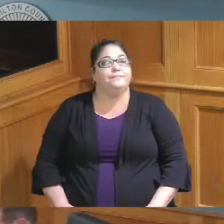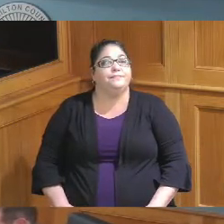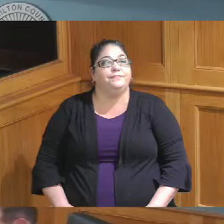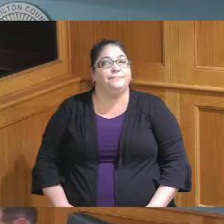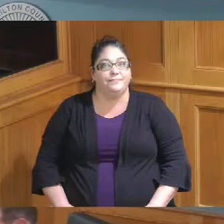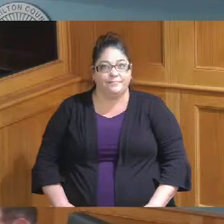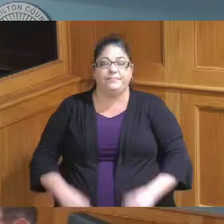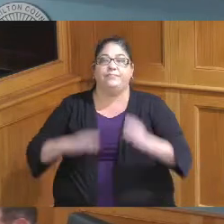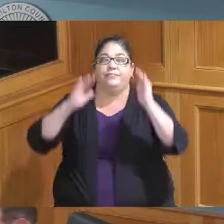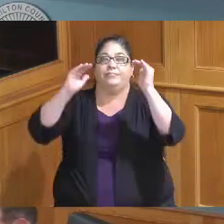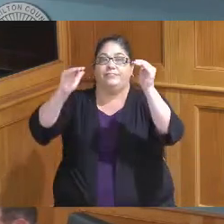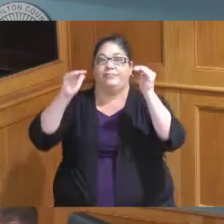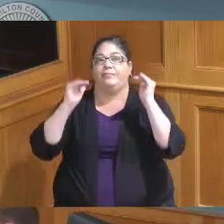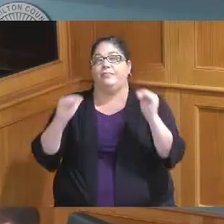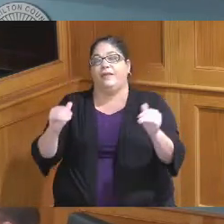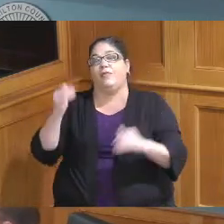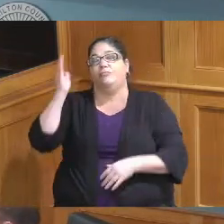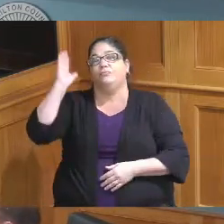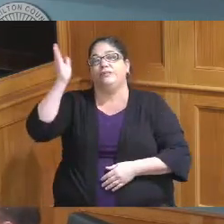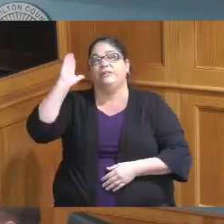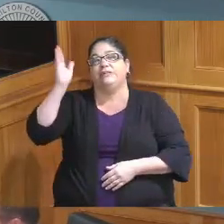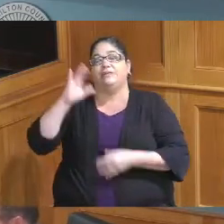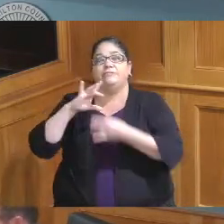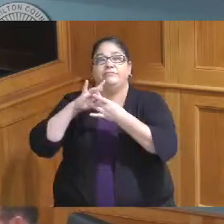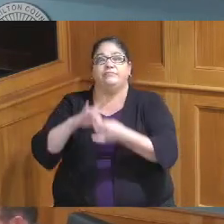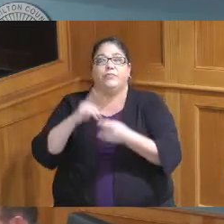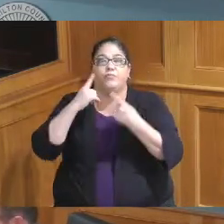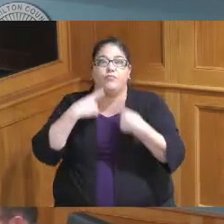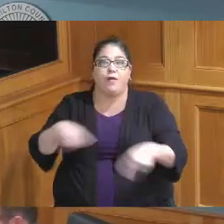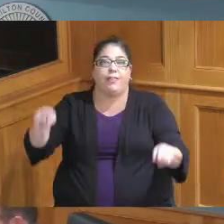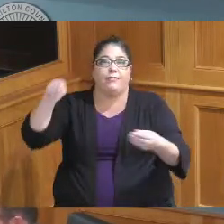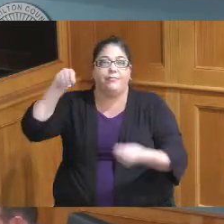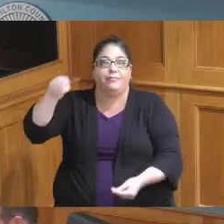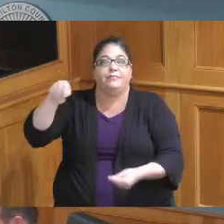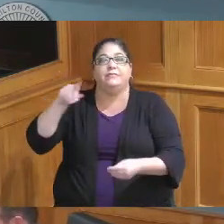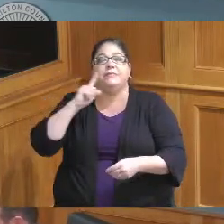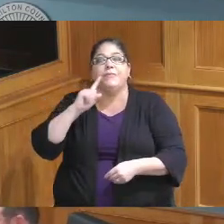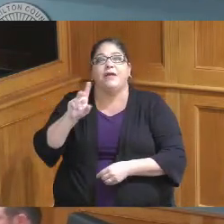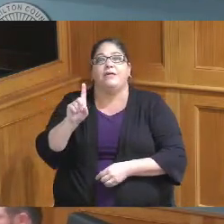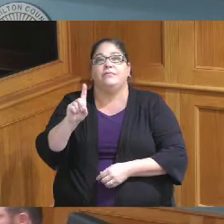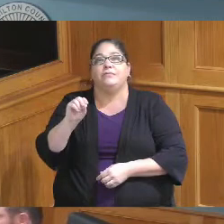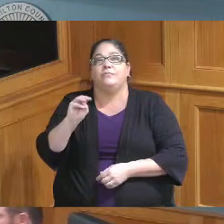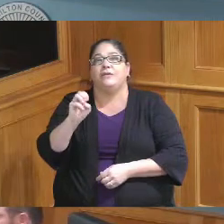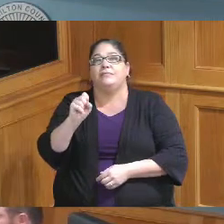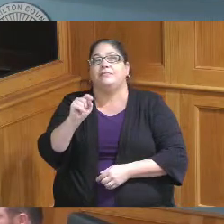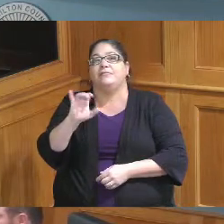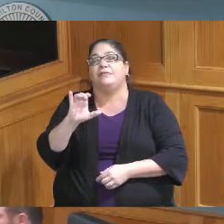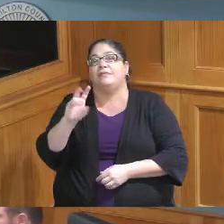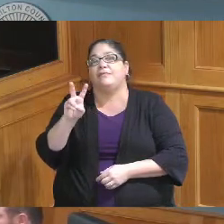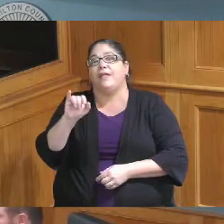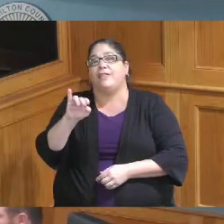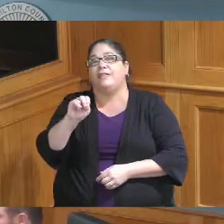next we have a presentation Proclamation regarding domestic violence awareness I'll turn it over to